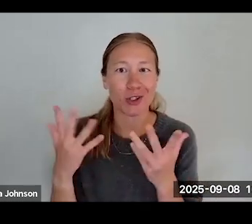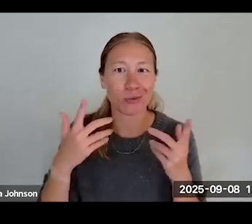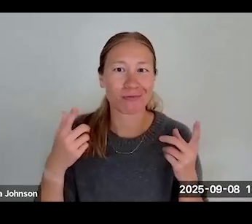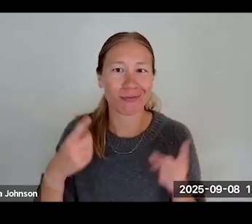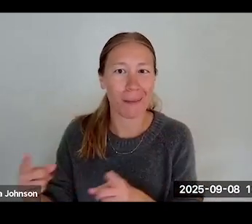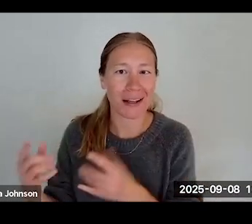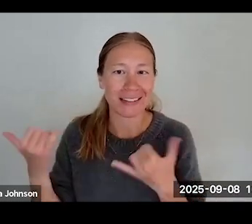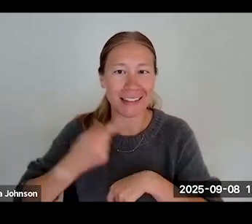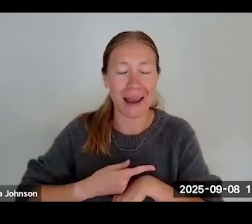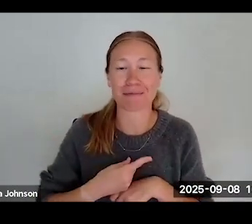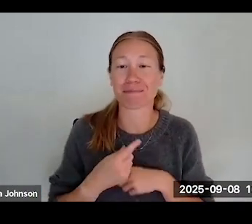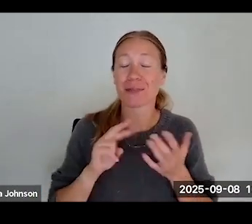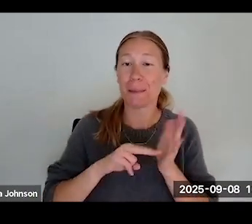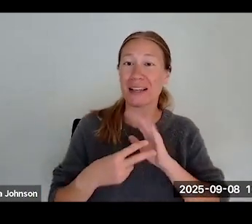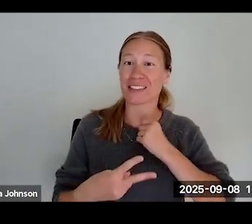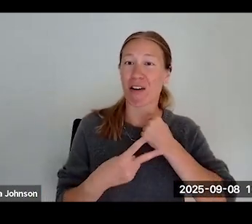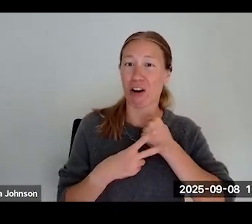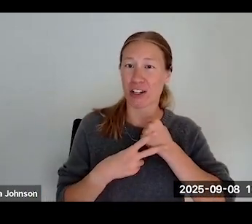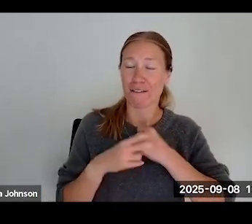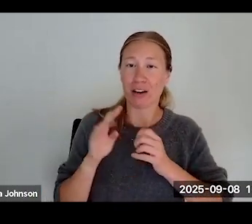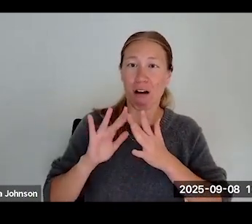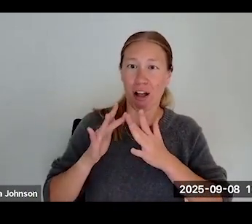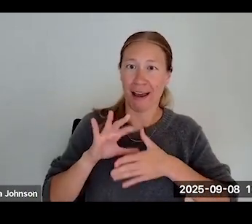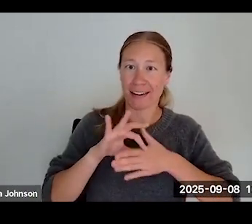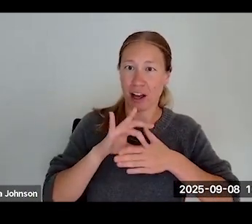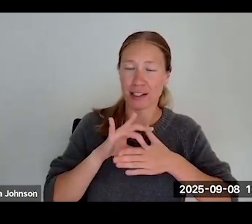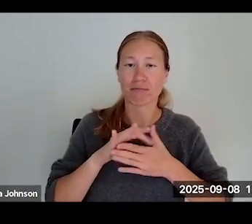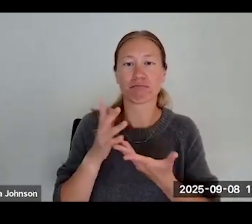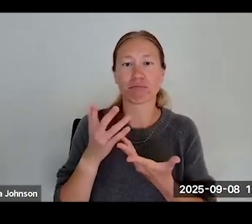So this archival web content exception is more so designed to provide a way